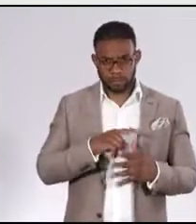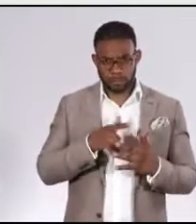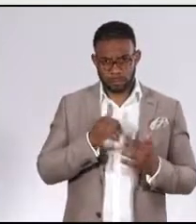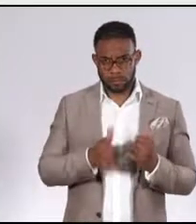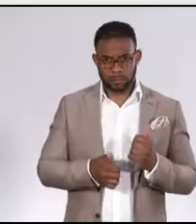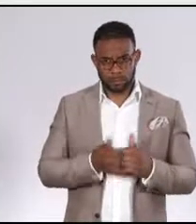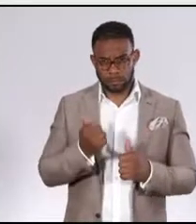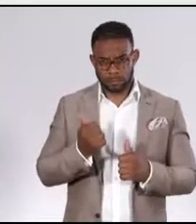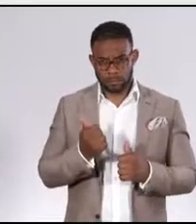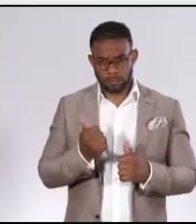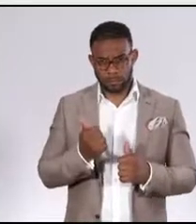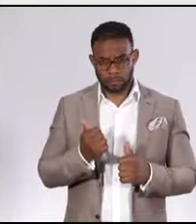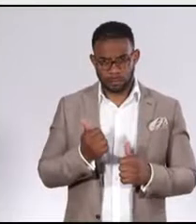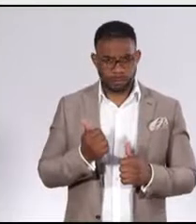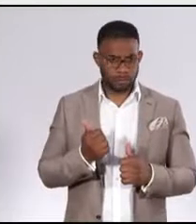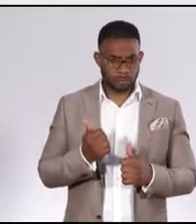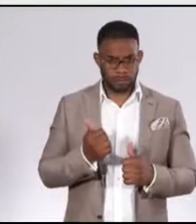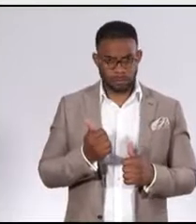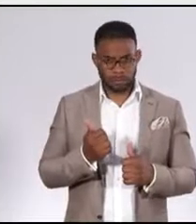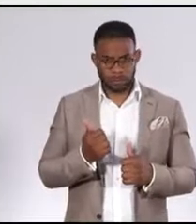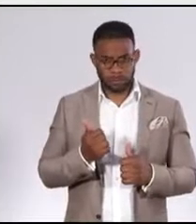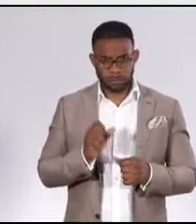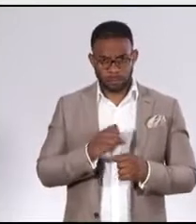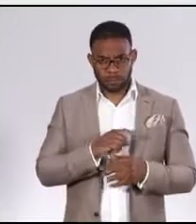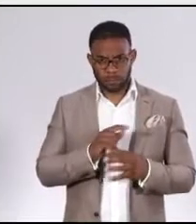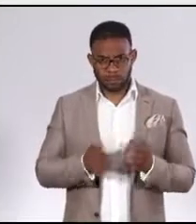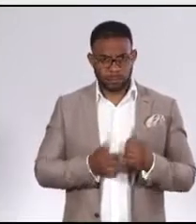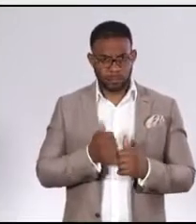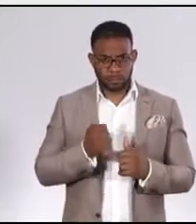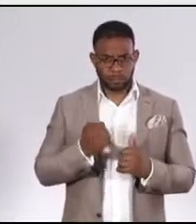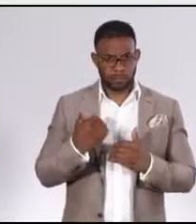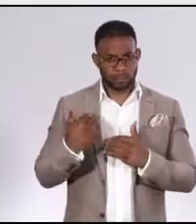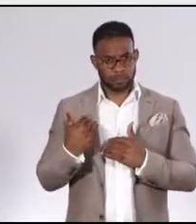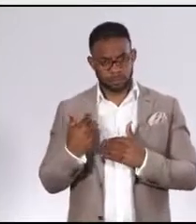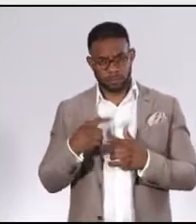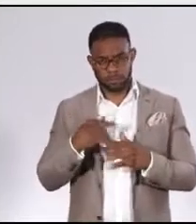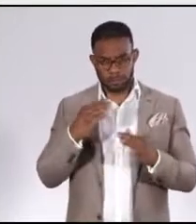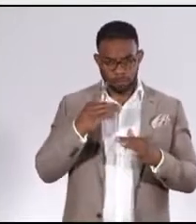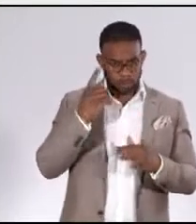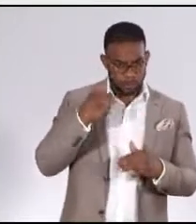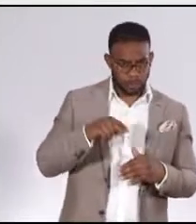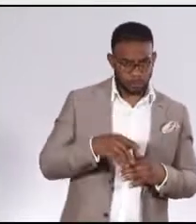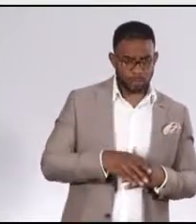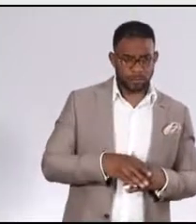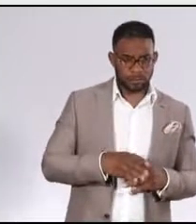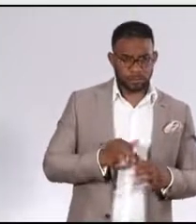um you know uh create the the most burden or or trouble for you in your daily lives.